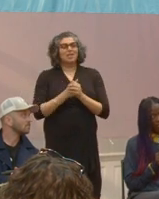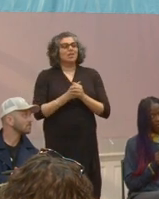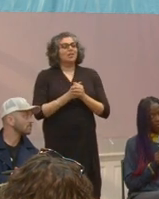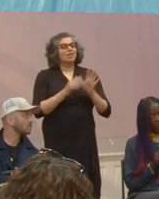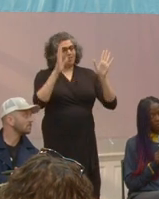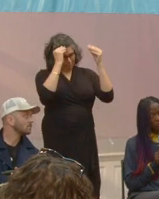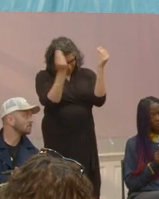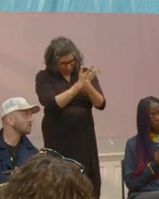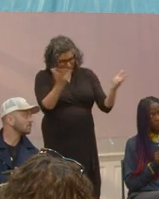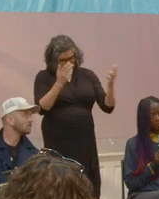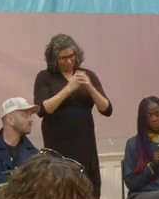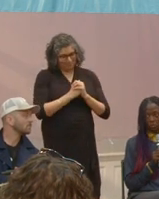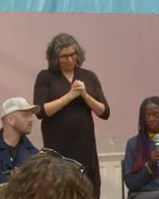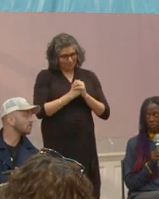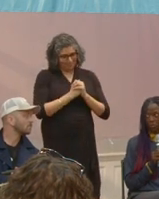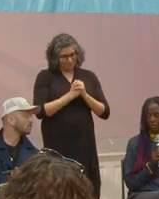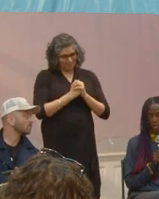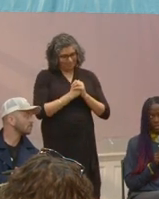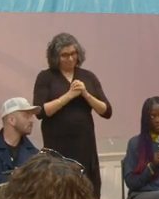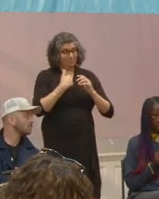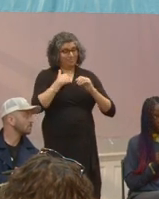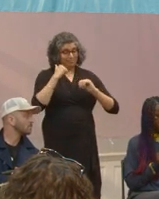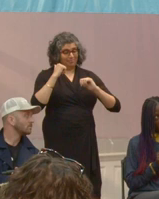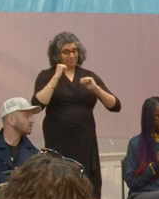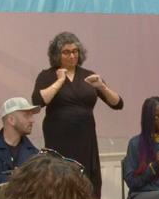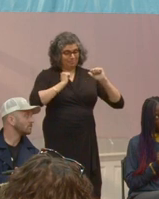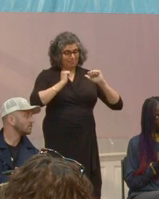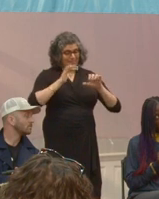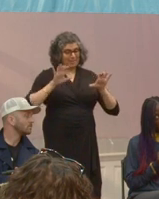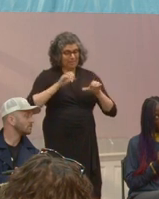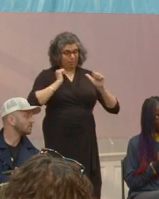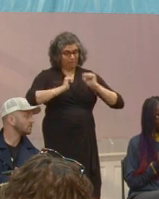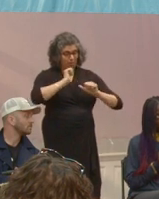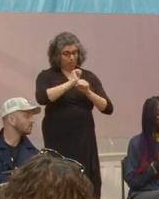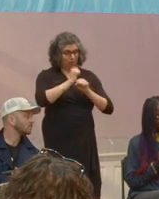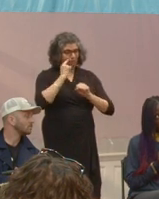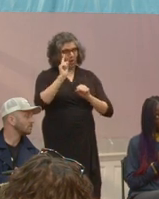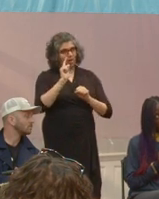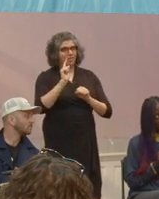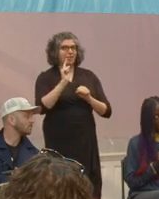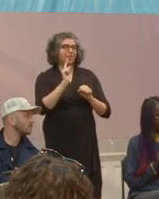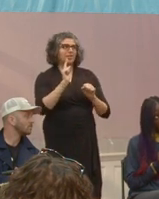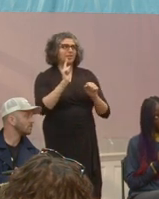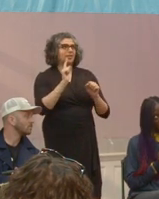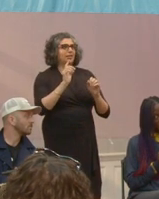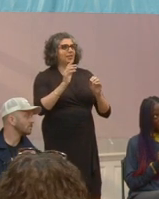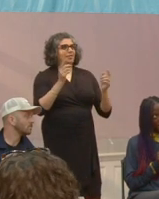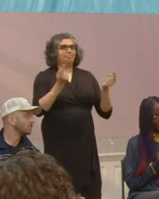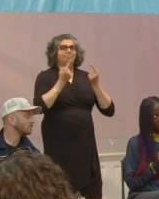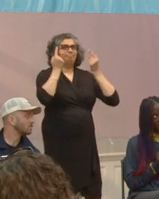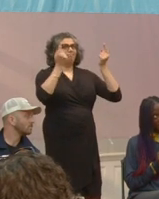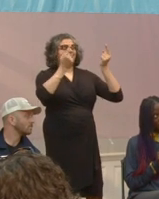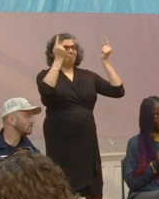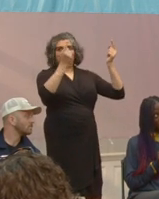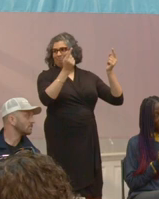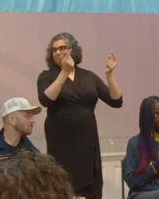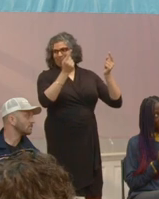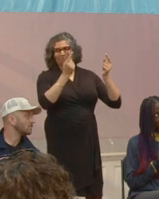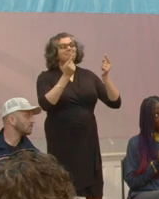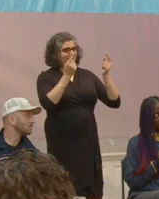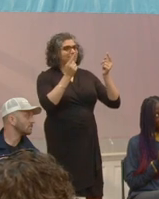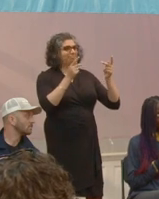did a performance work for a very highly visible space. First